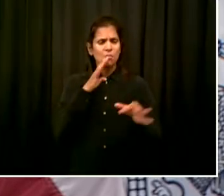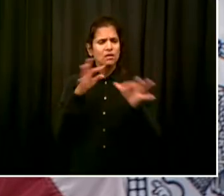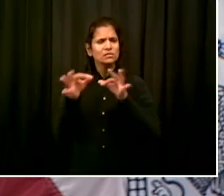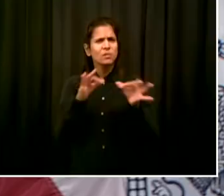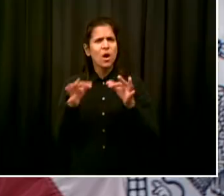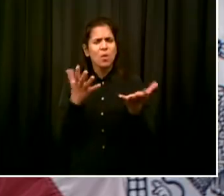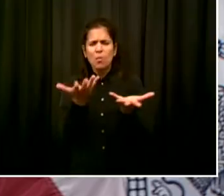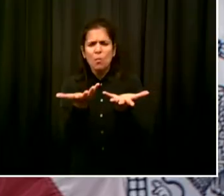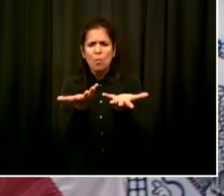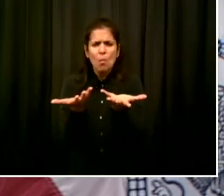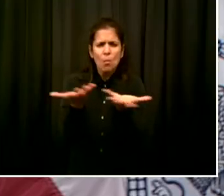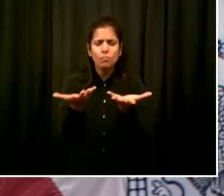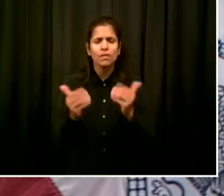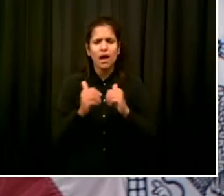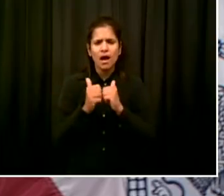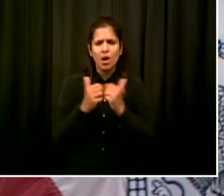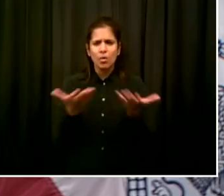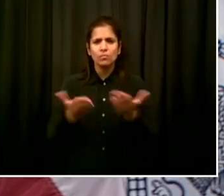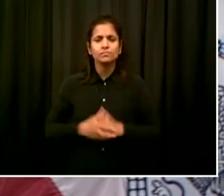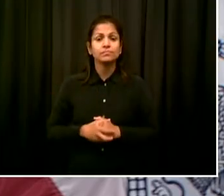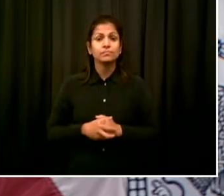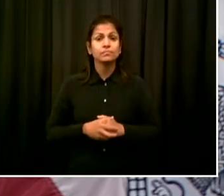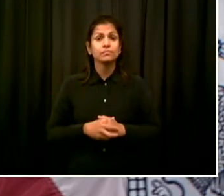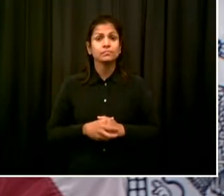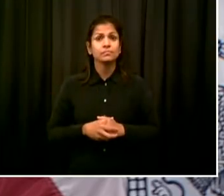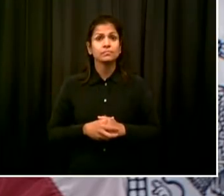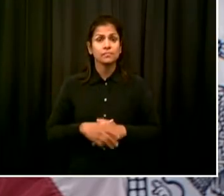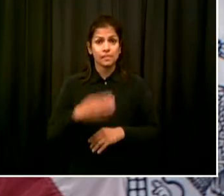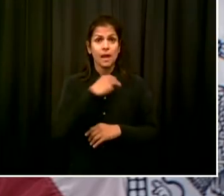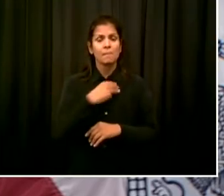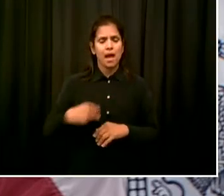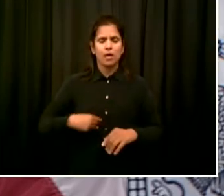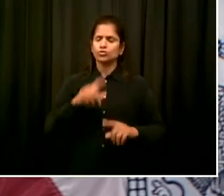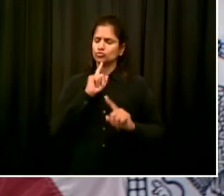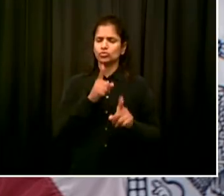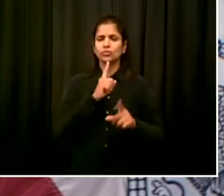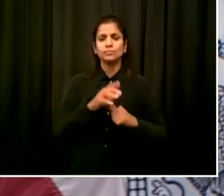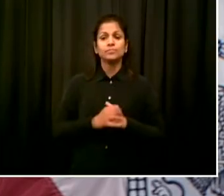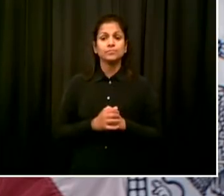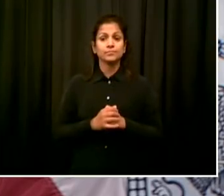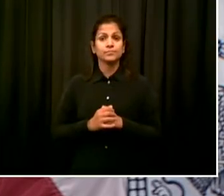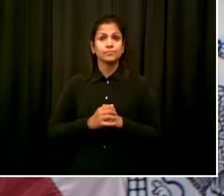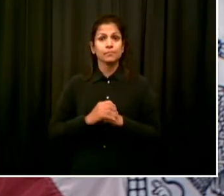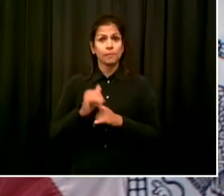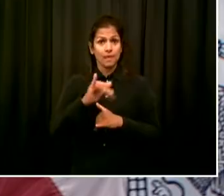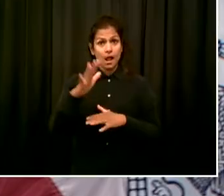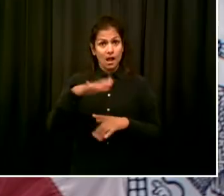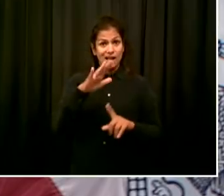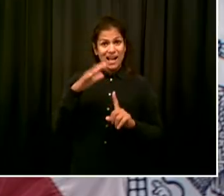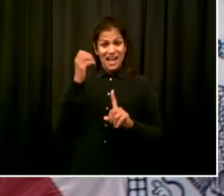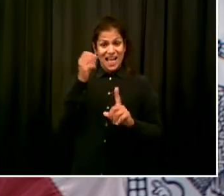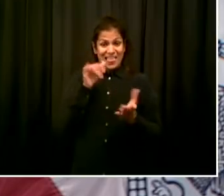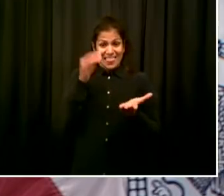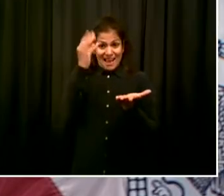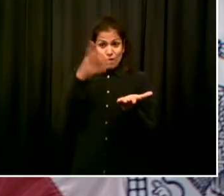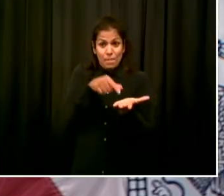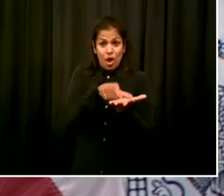YOU COD ULEASPK TO THE NUMBERS EYTH'RNOE T SMALL